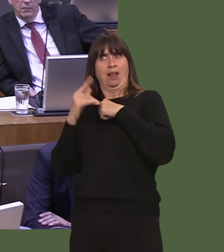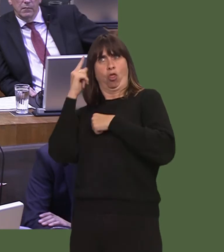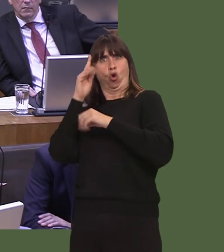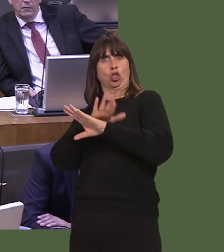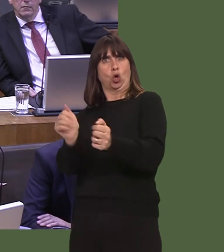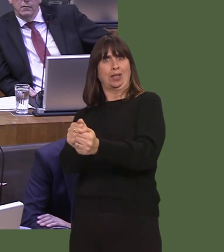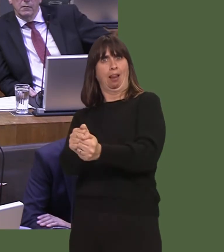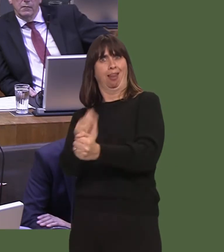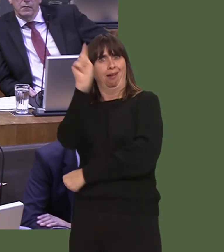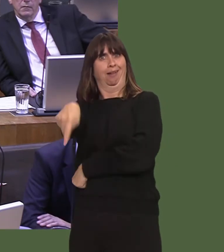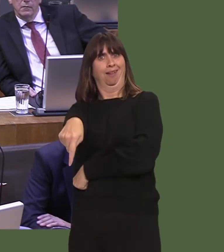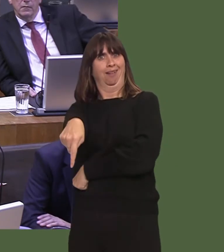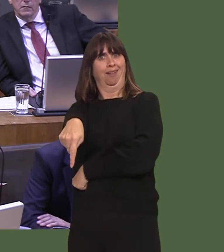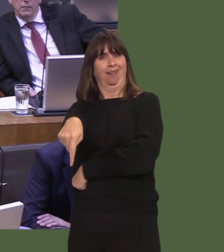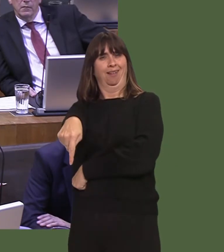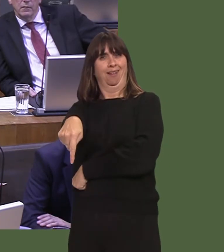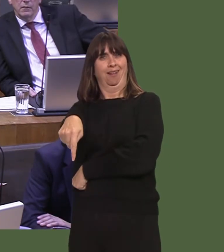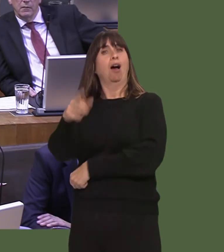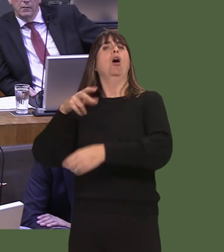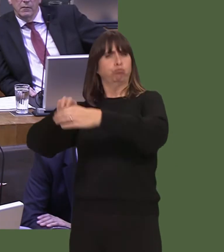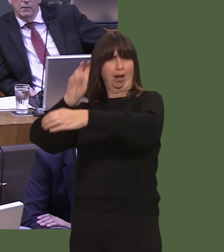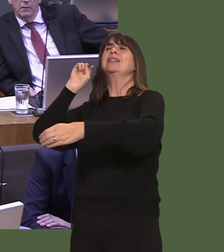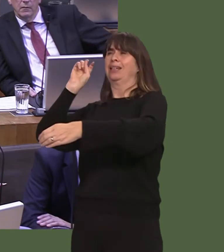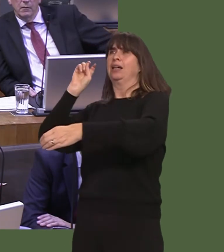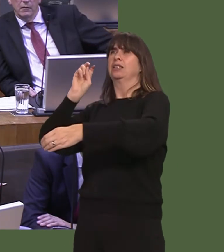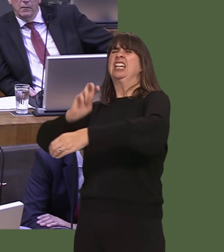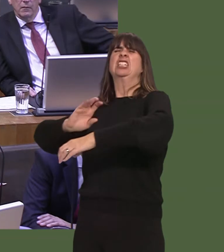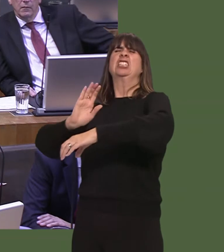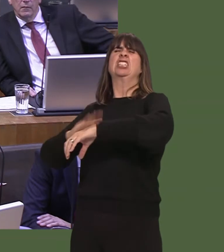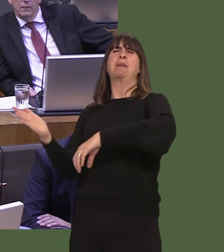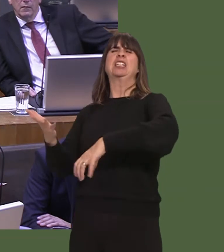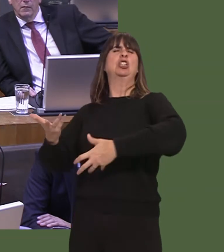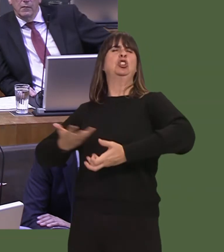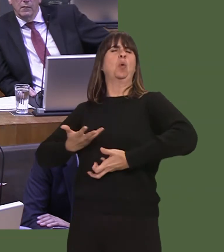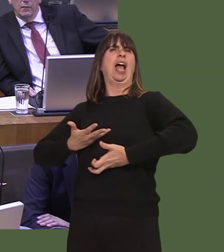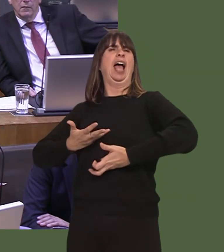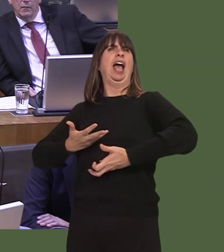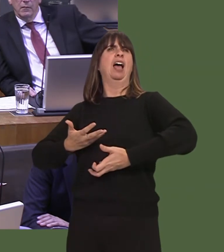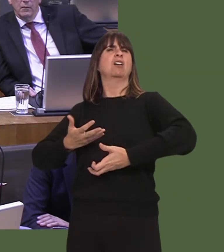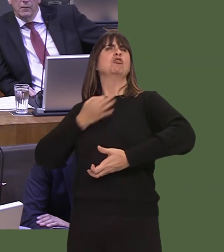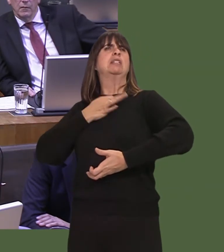Others, like me, will interpret it as a vote for Brexit, but not on whatever terms get thrown at the UK.